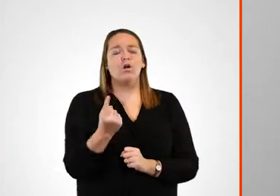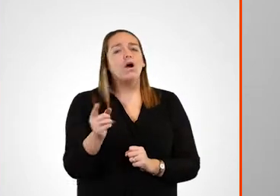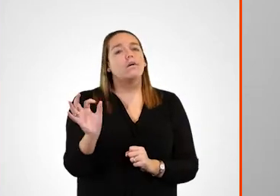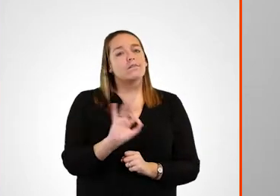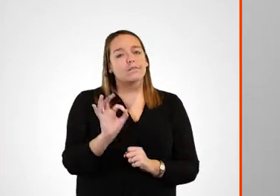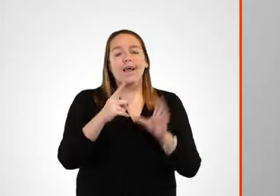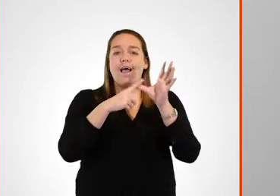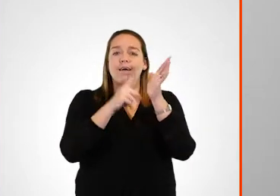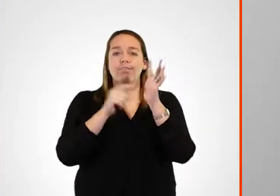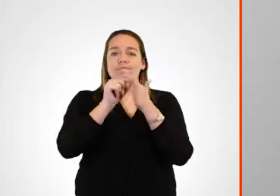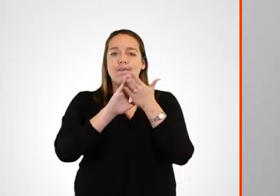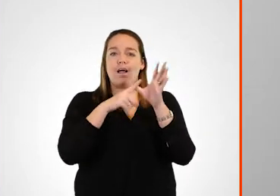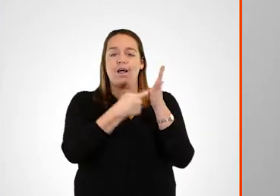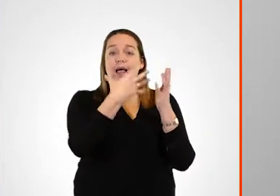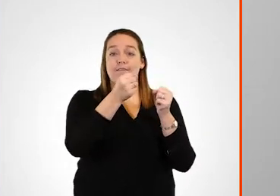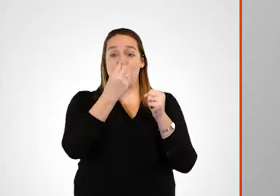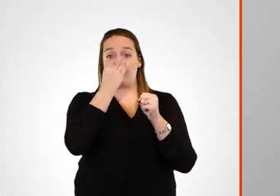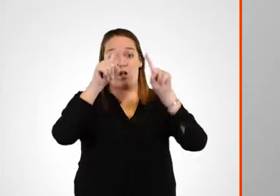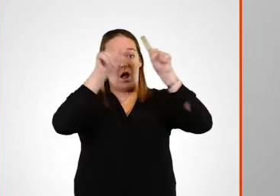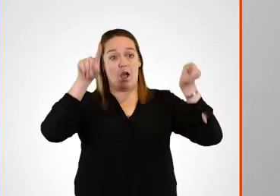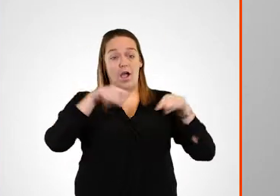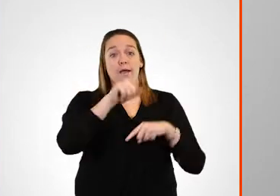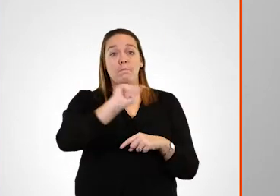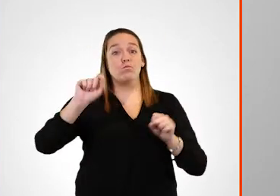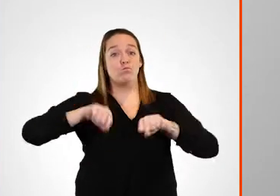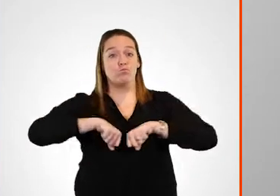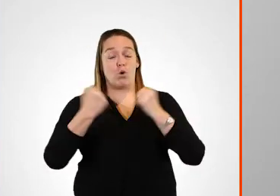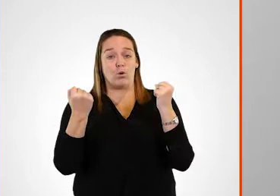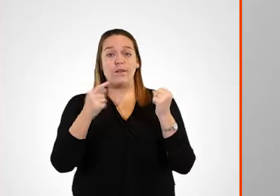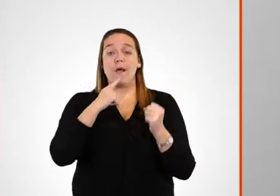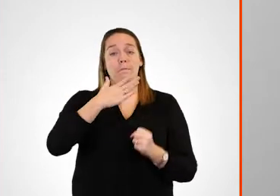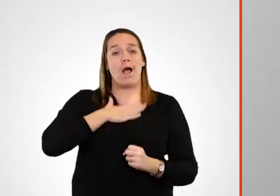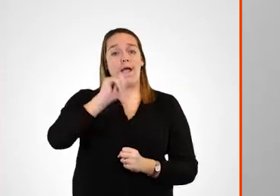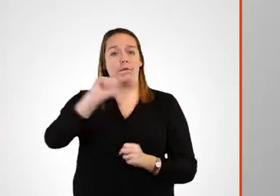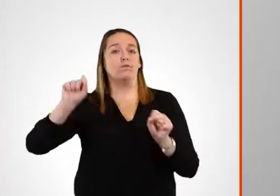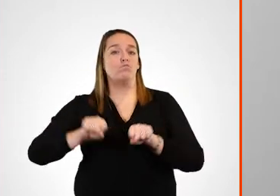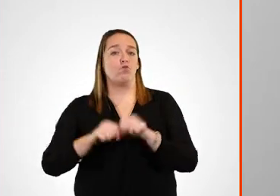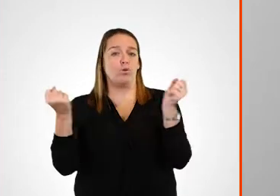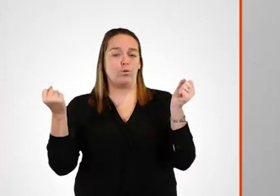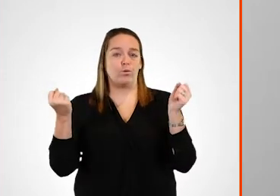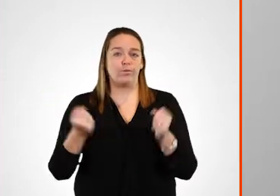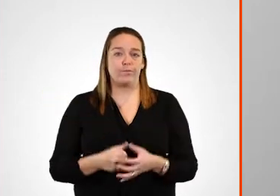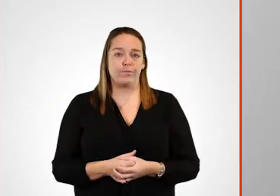the ALPHA has a picture of a broken pencil and the sentence is "My pencil is broken",